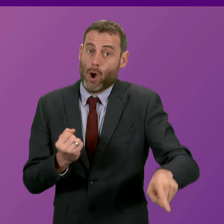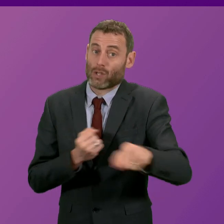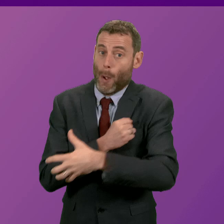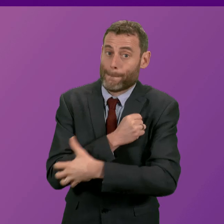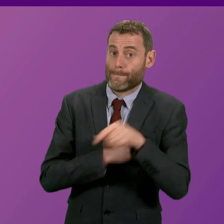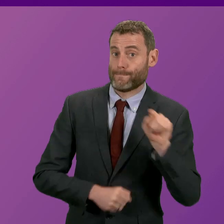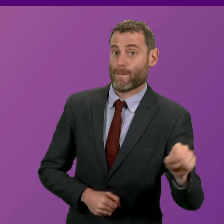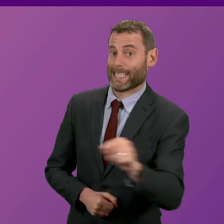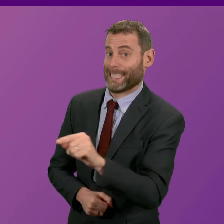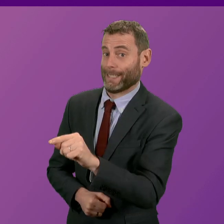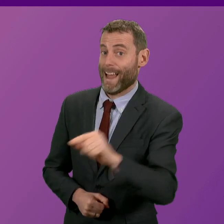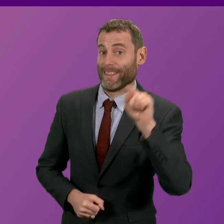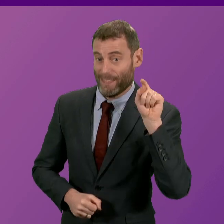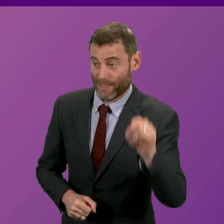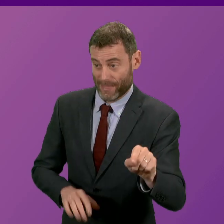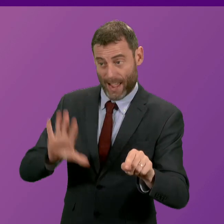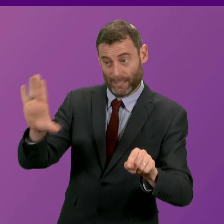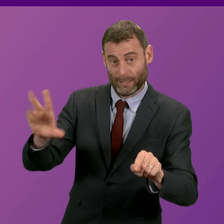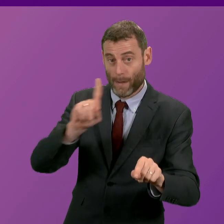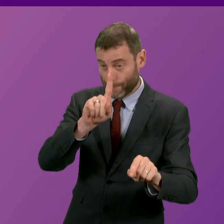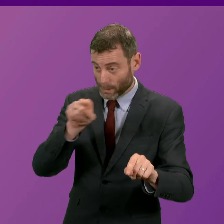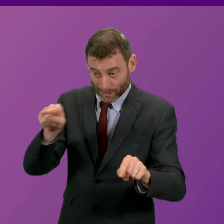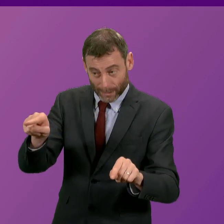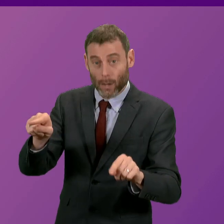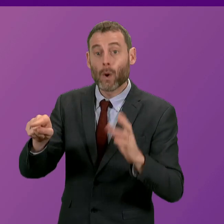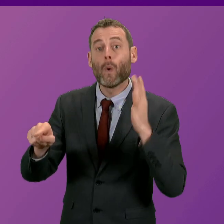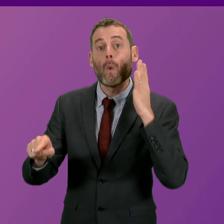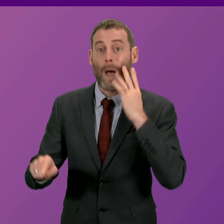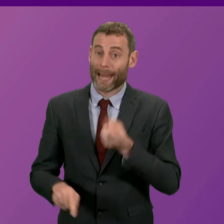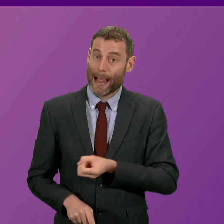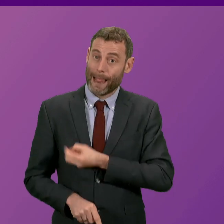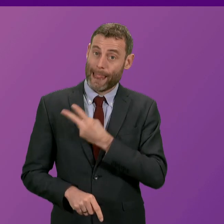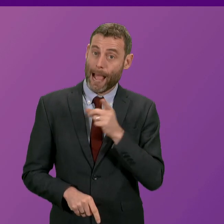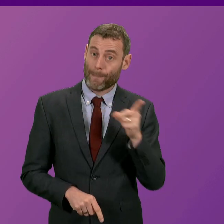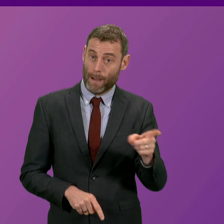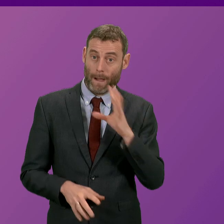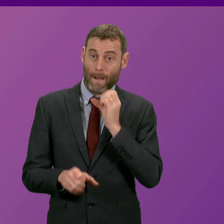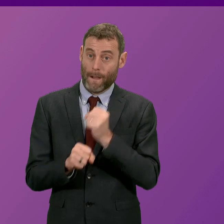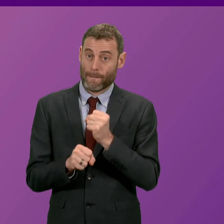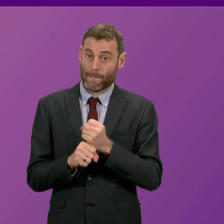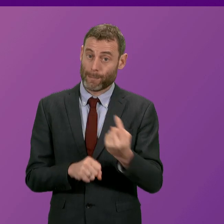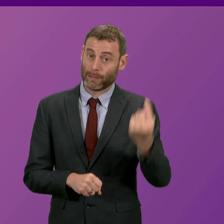in our country. To be fair, when the Labour Government left office in 2010, poverty rates